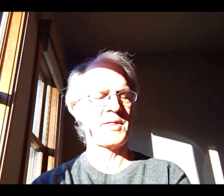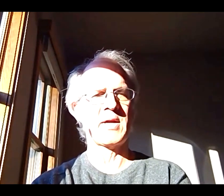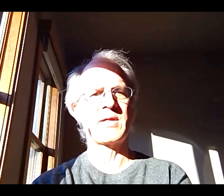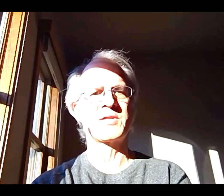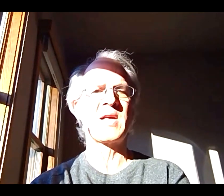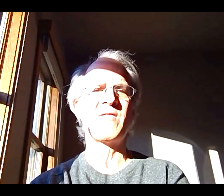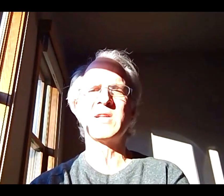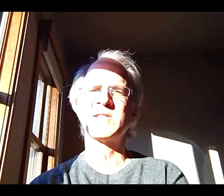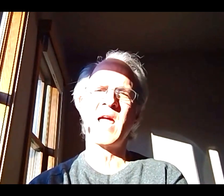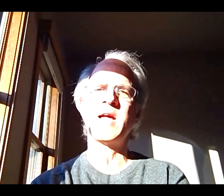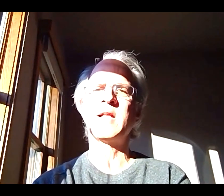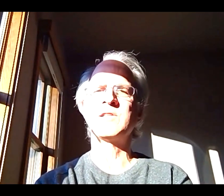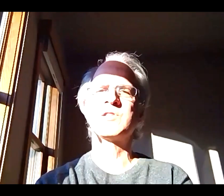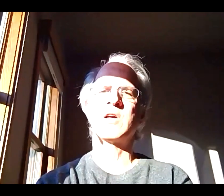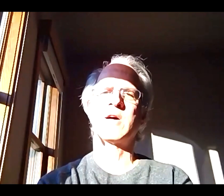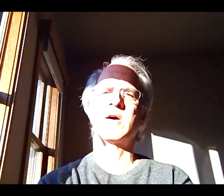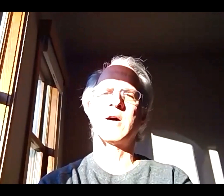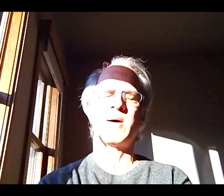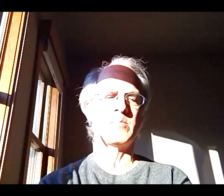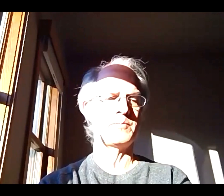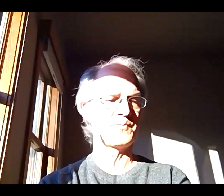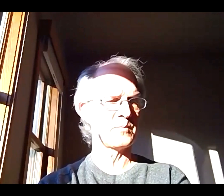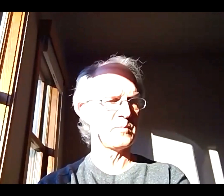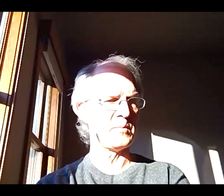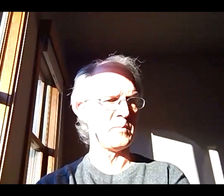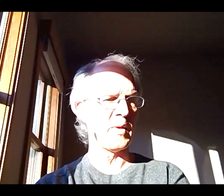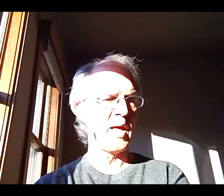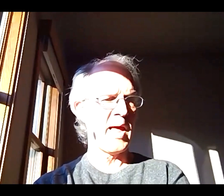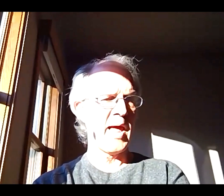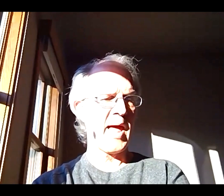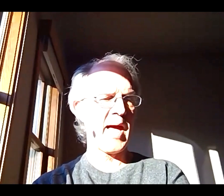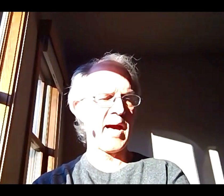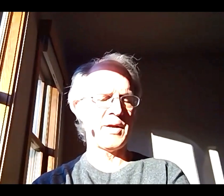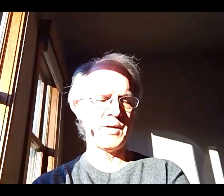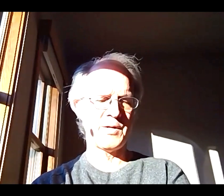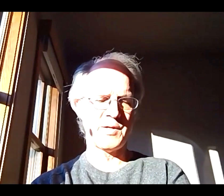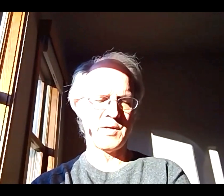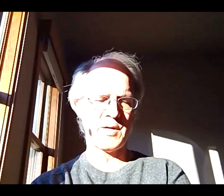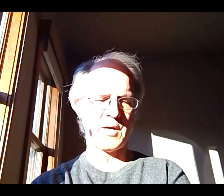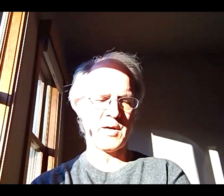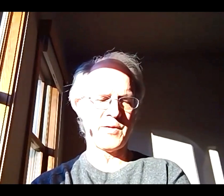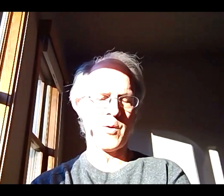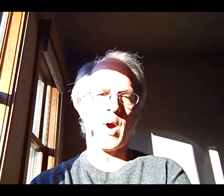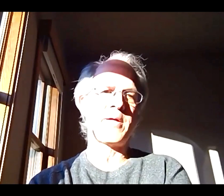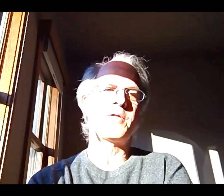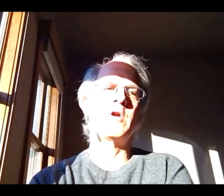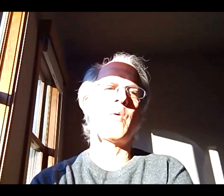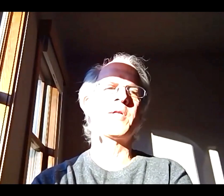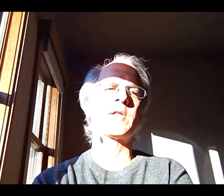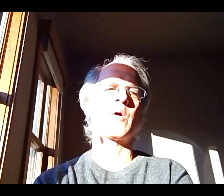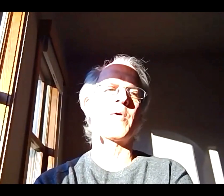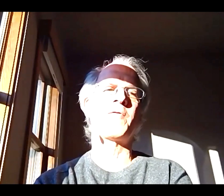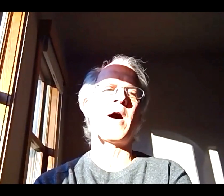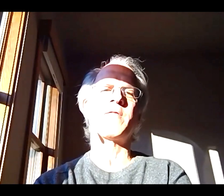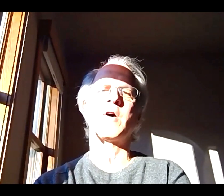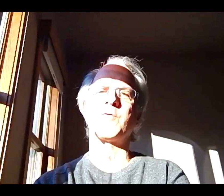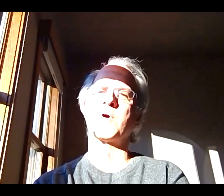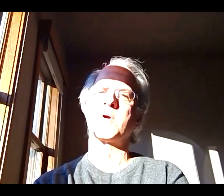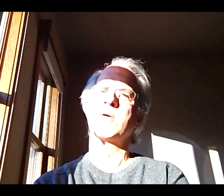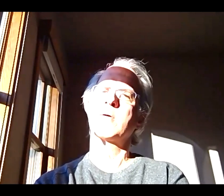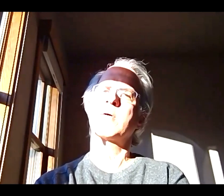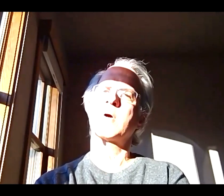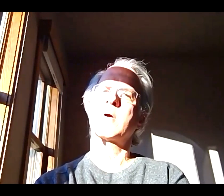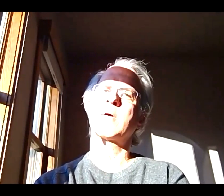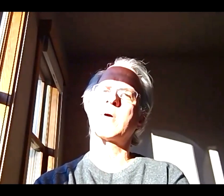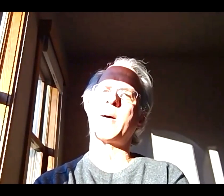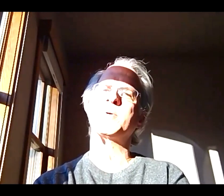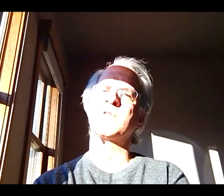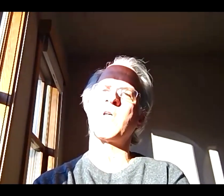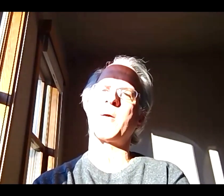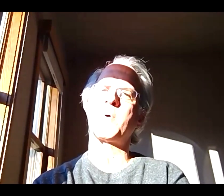I think, the 70s, the 80s, and there were, I think, 500 copies of that